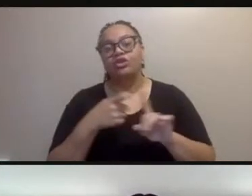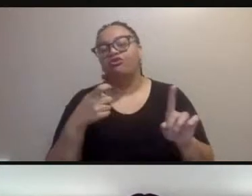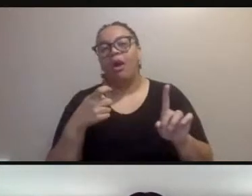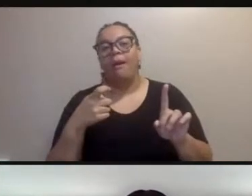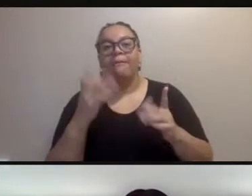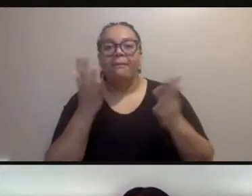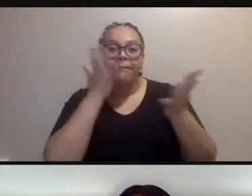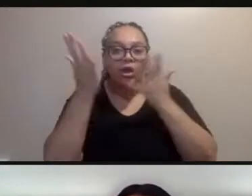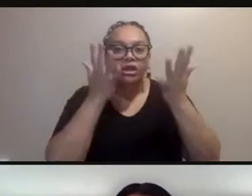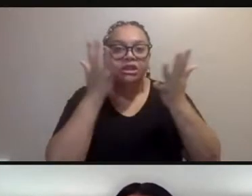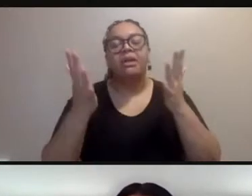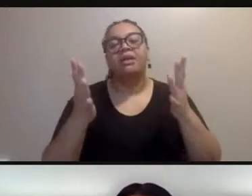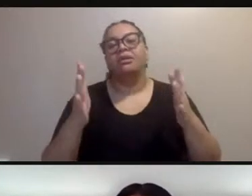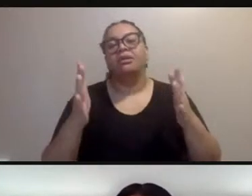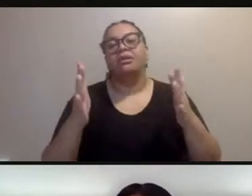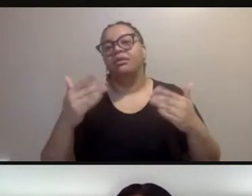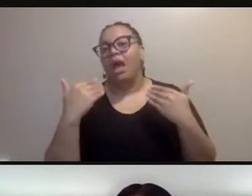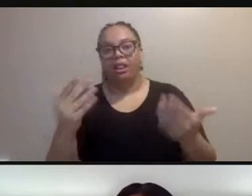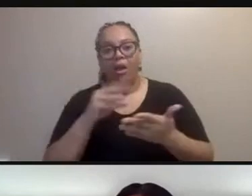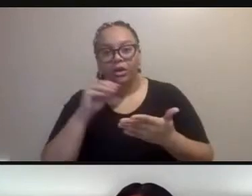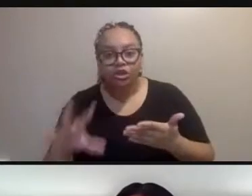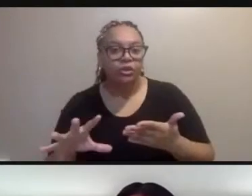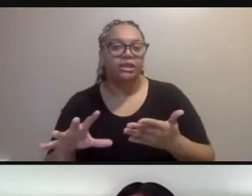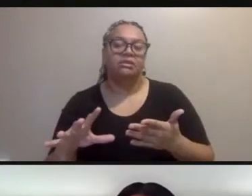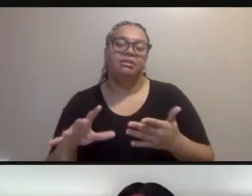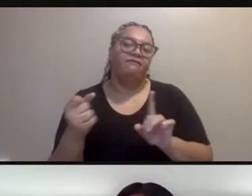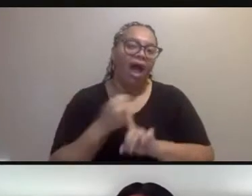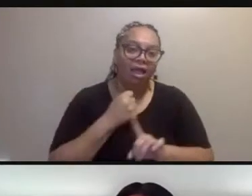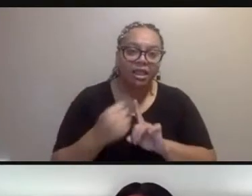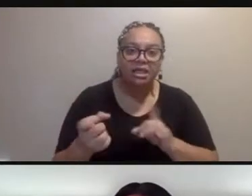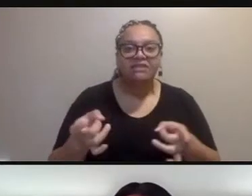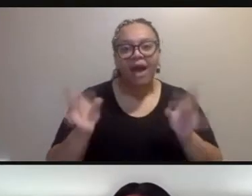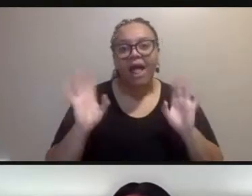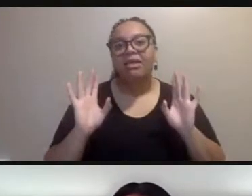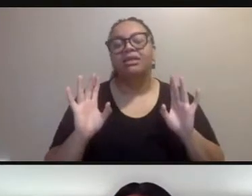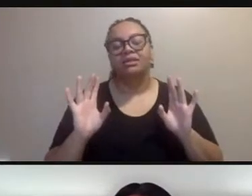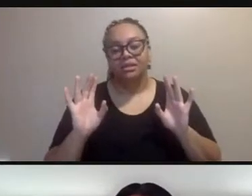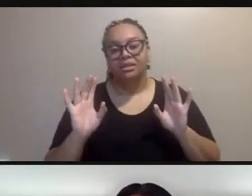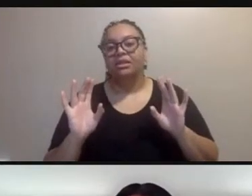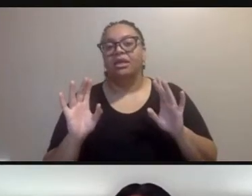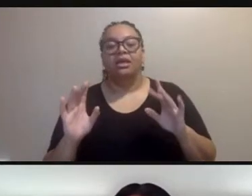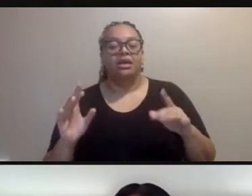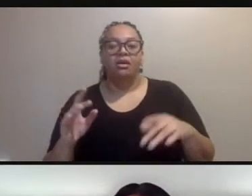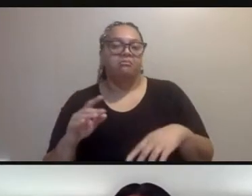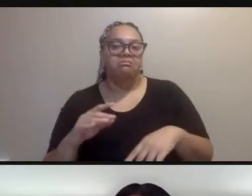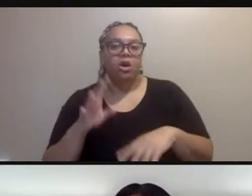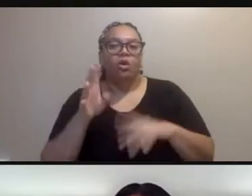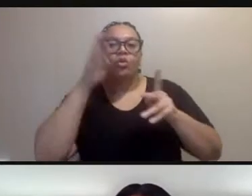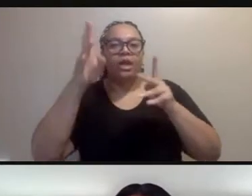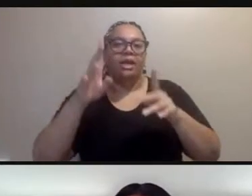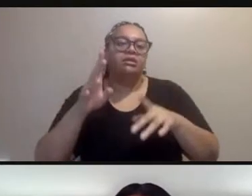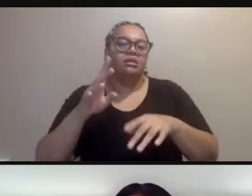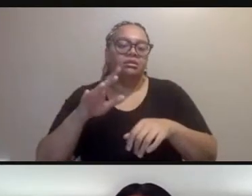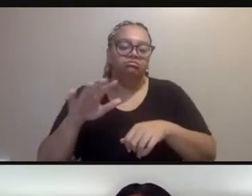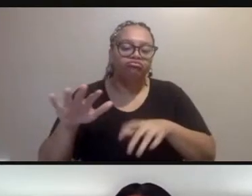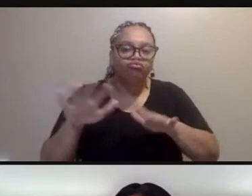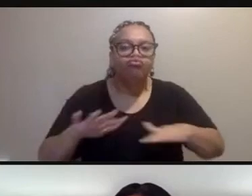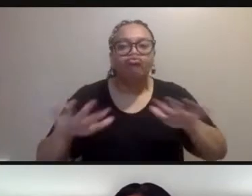BEHAVIOR. EXCUSING NEGATIVE BEHAVIORS. RESCUING STUDENTS FROM EMBARRASSMENT.